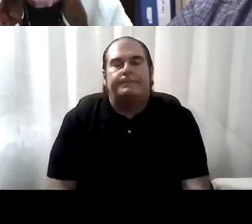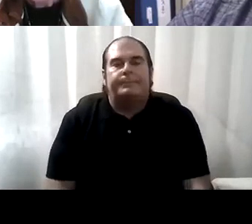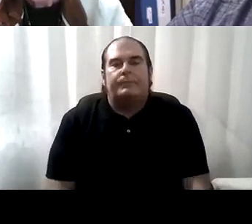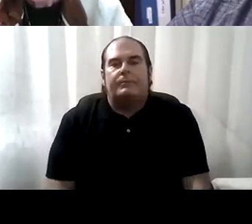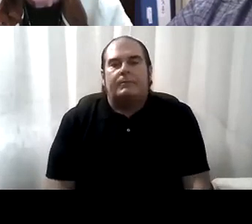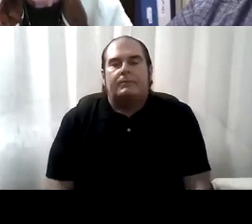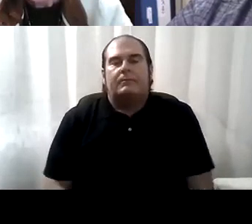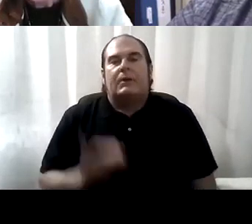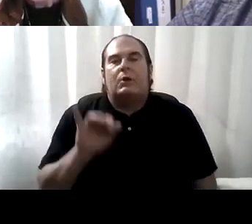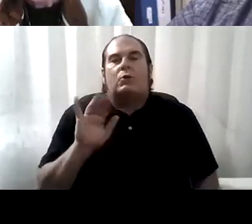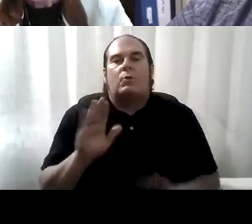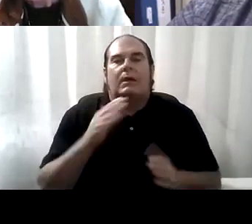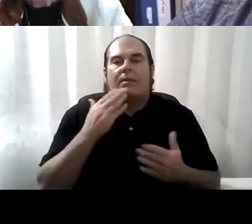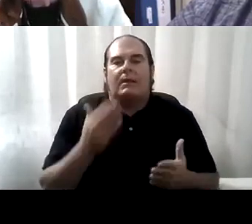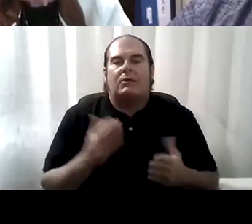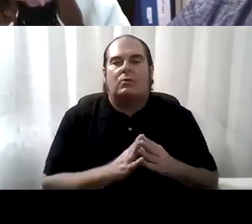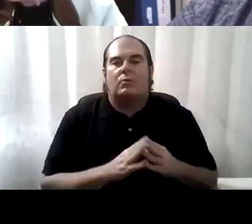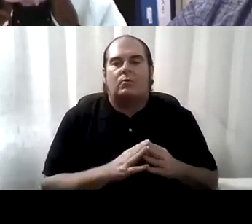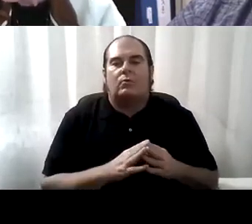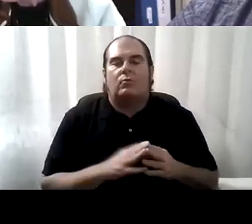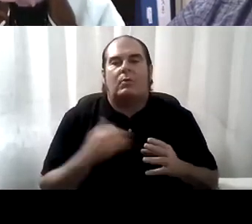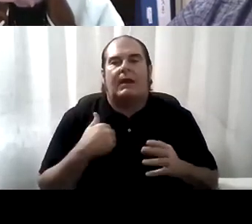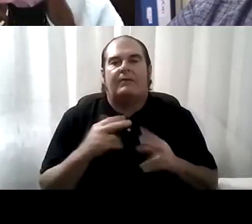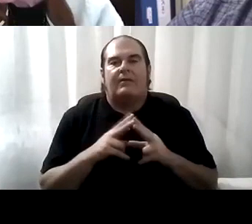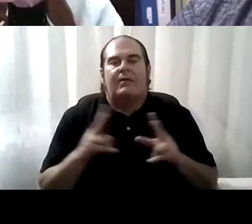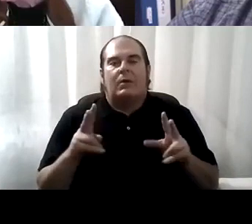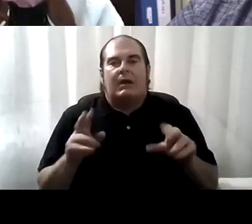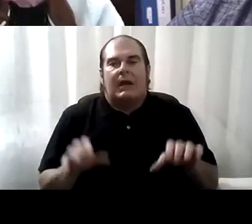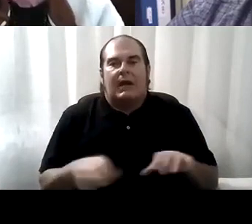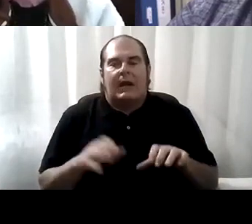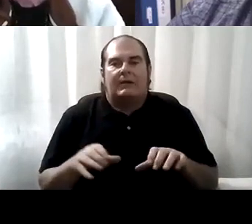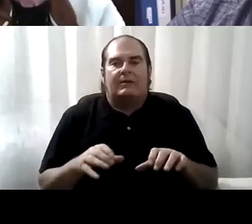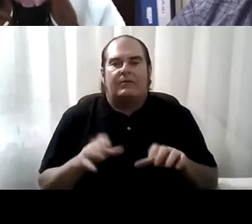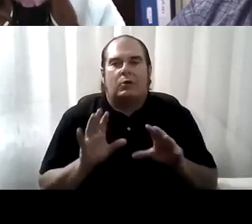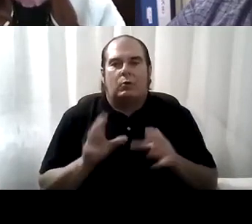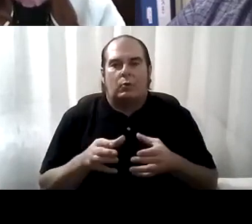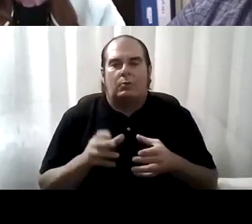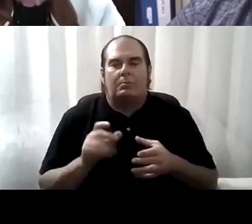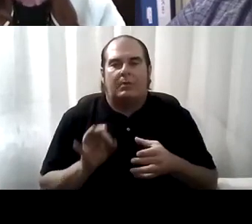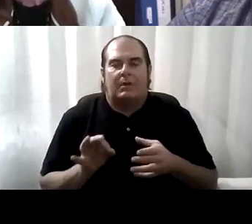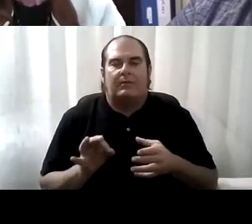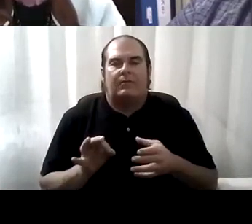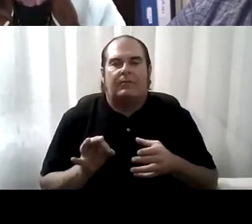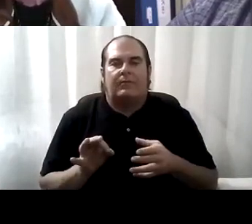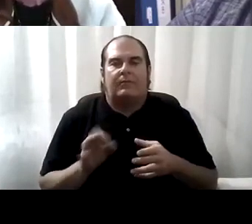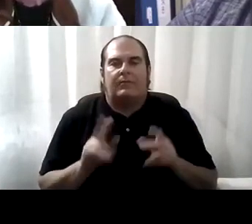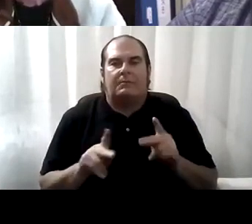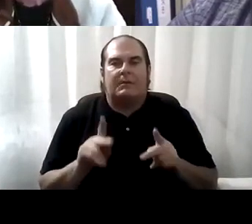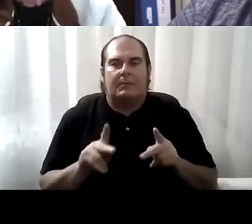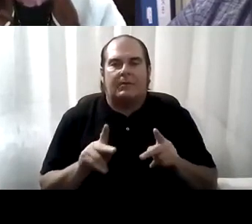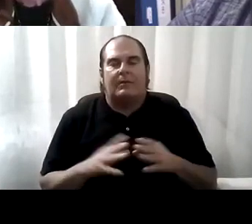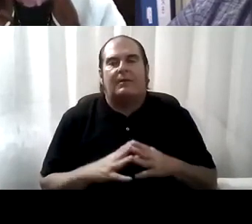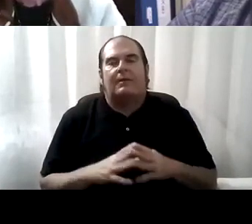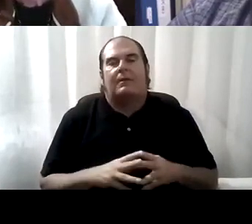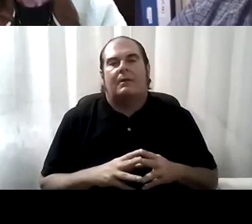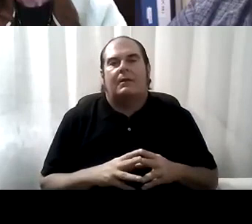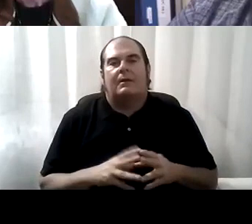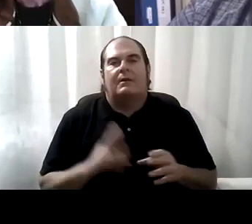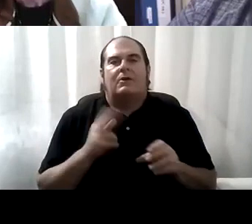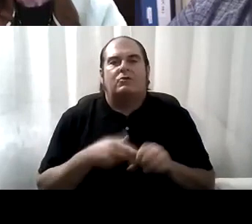So we've got a very active group of people joining us today.